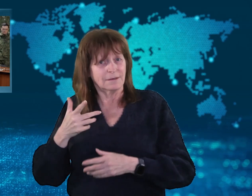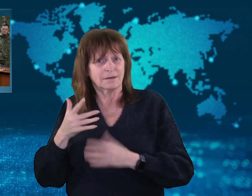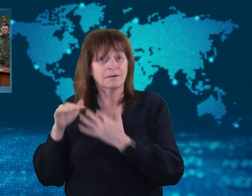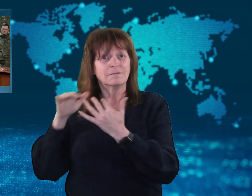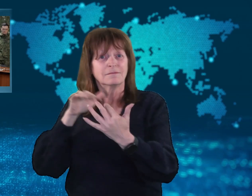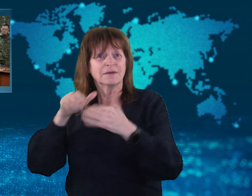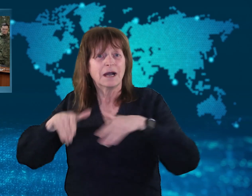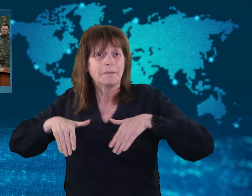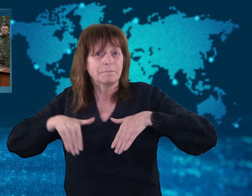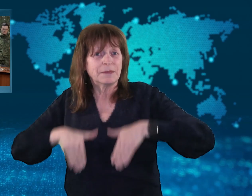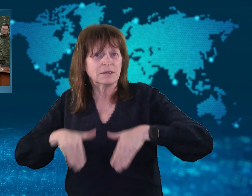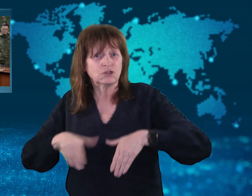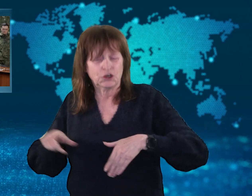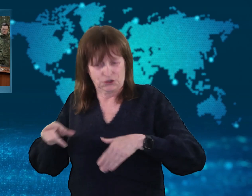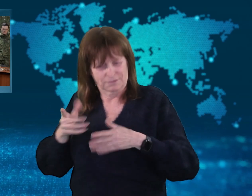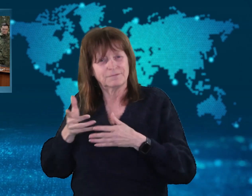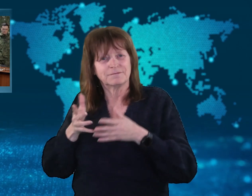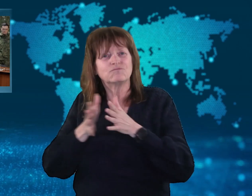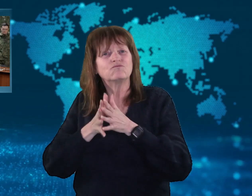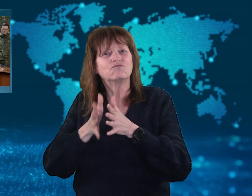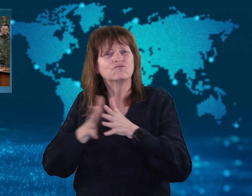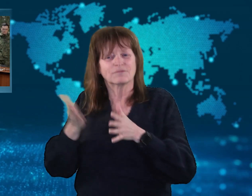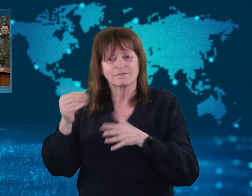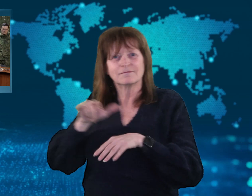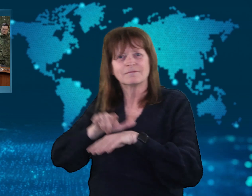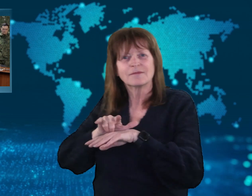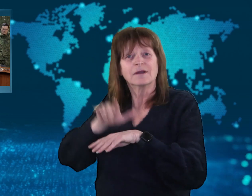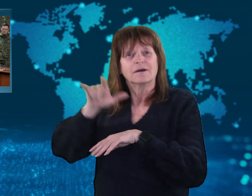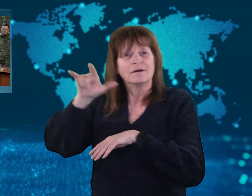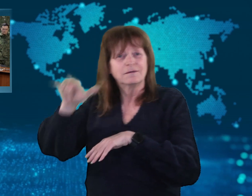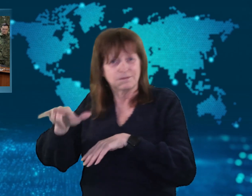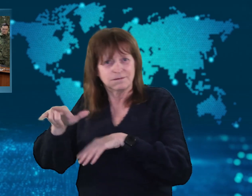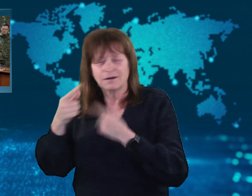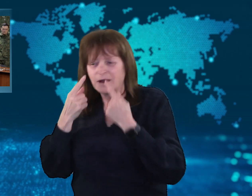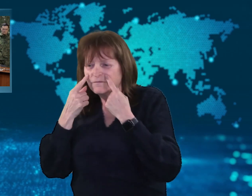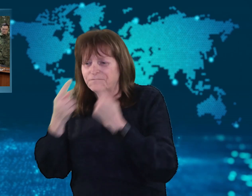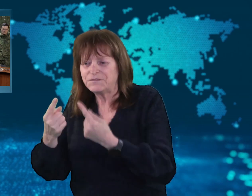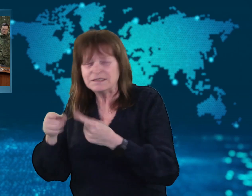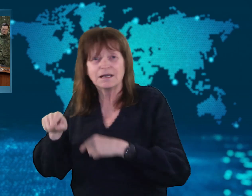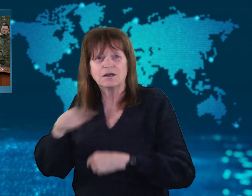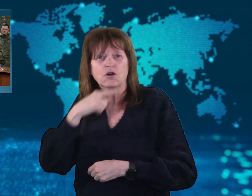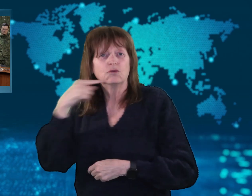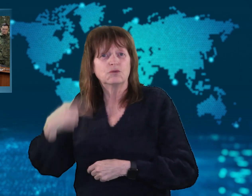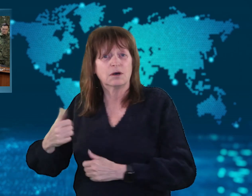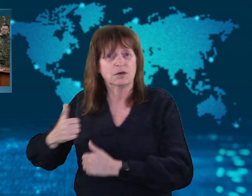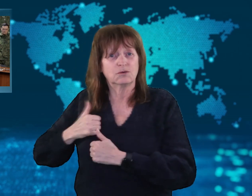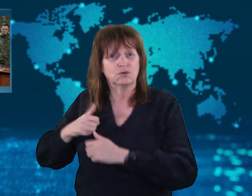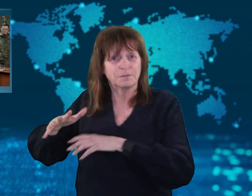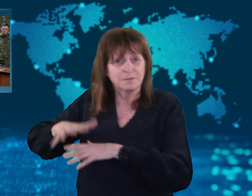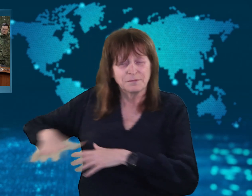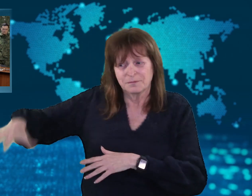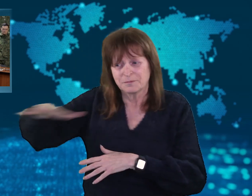Russia's Defense Minister recently took a trip to visit Russian troops